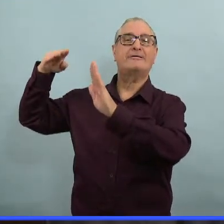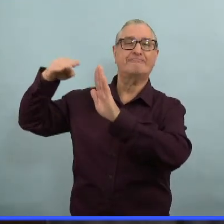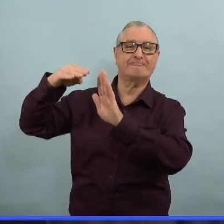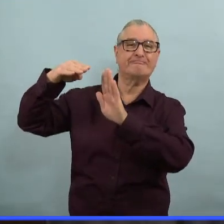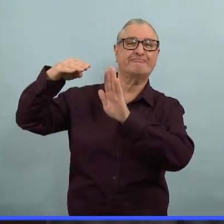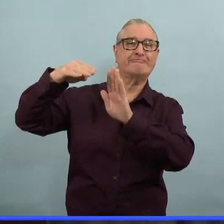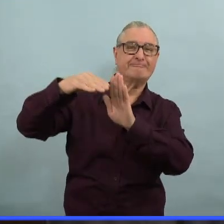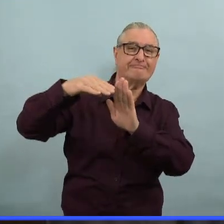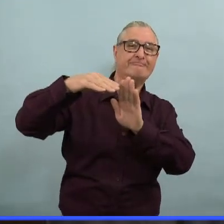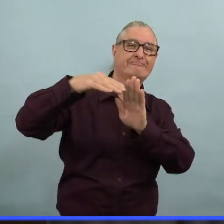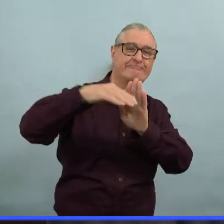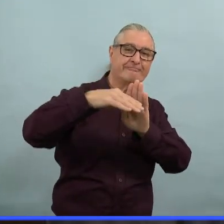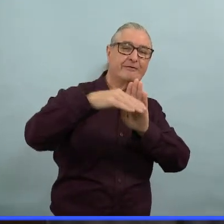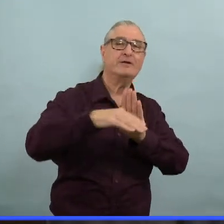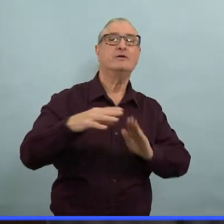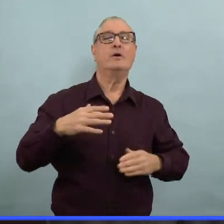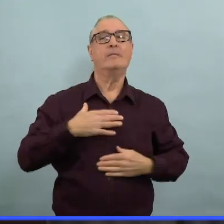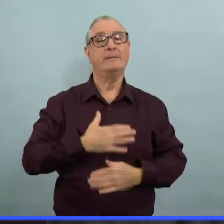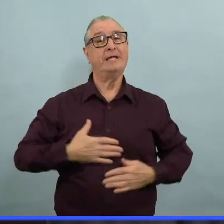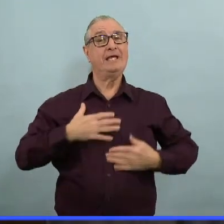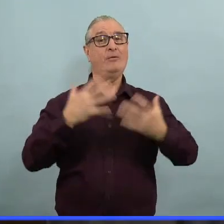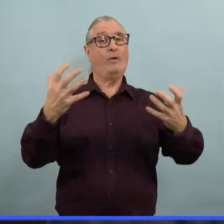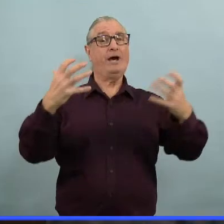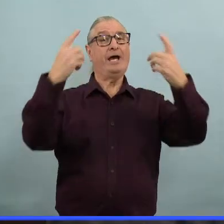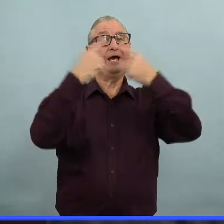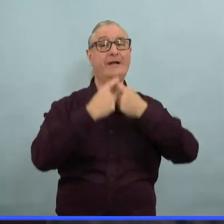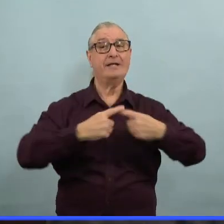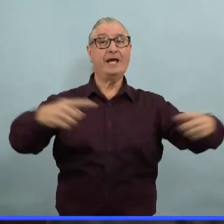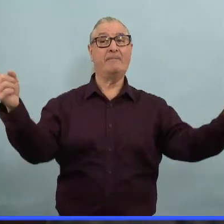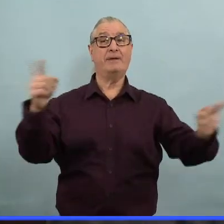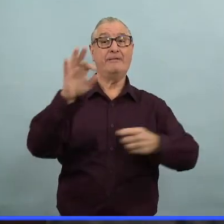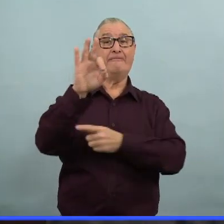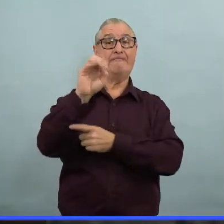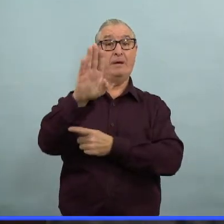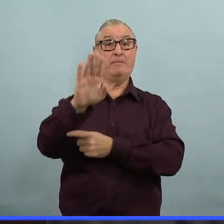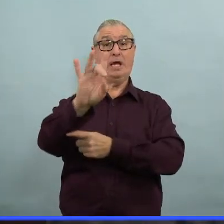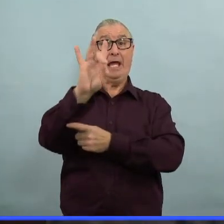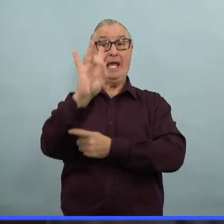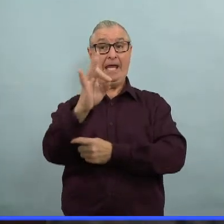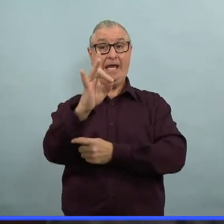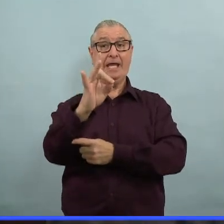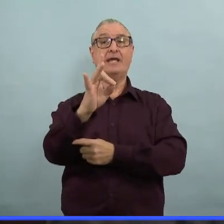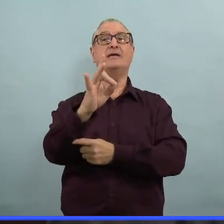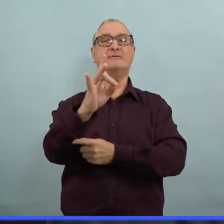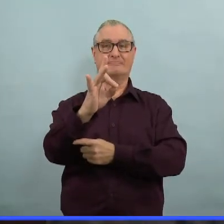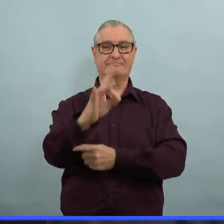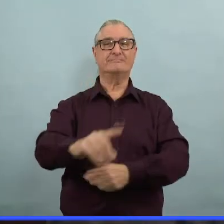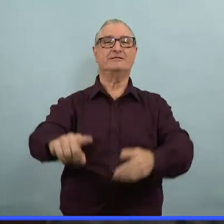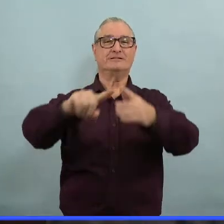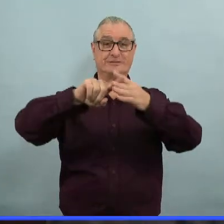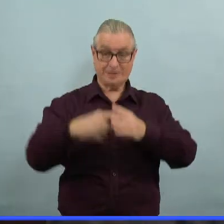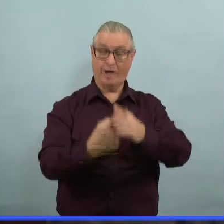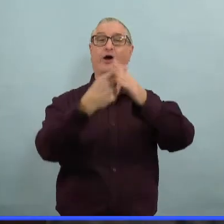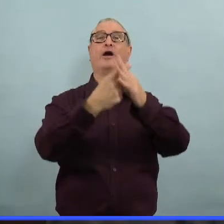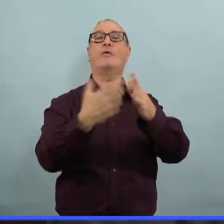as of february 8th we will begin to lift some of the restrictions these new measures will remain in